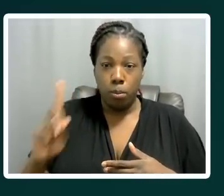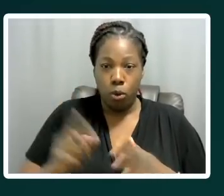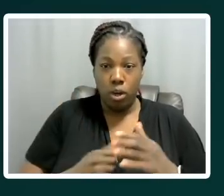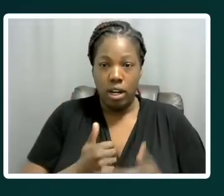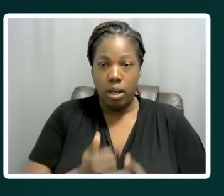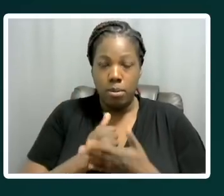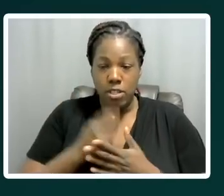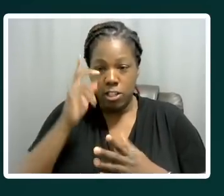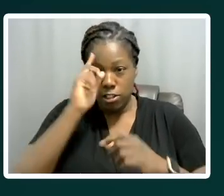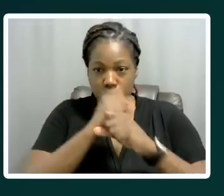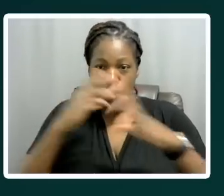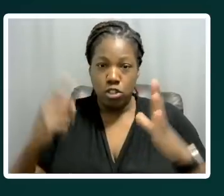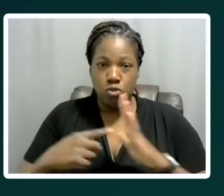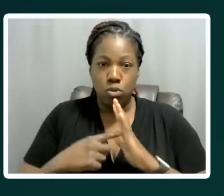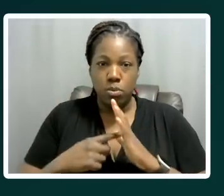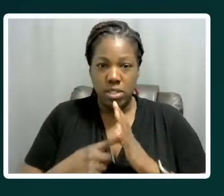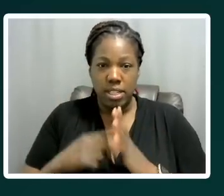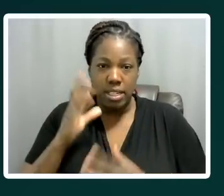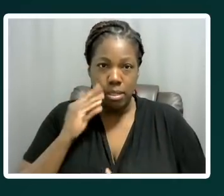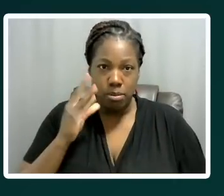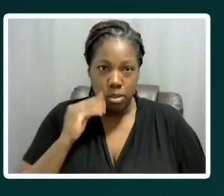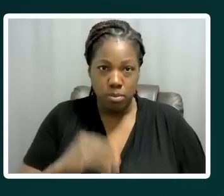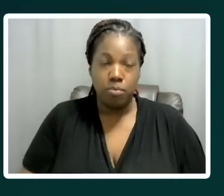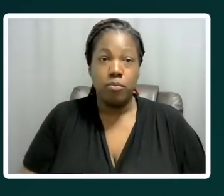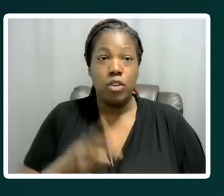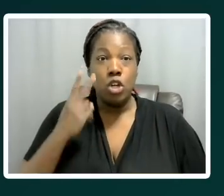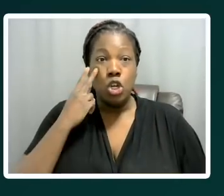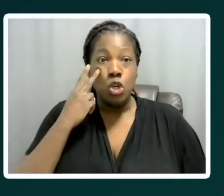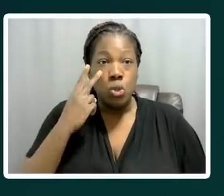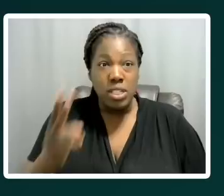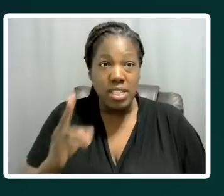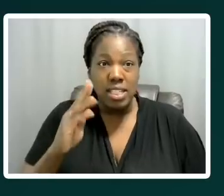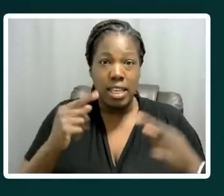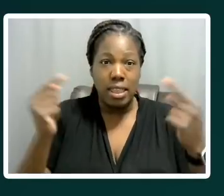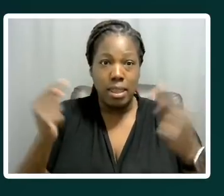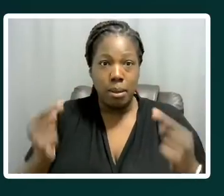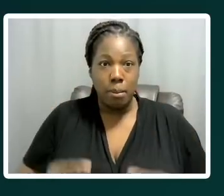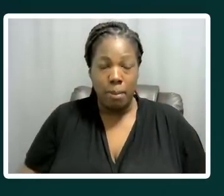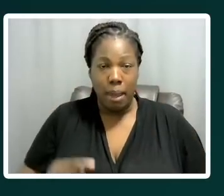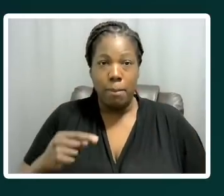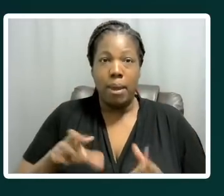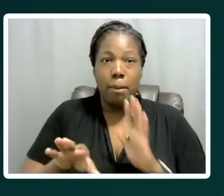zoomed-in view mapping out the paths the students will take in Pick Your Plate. A user flow chart